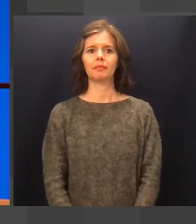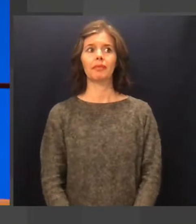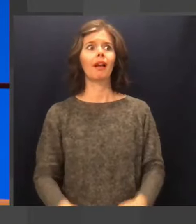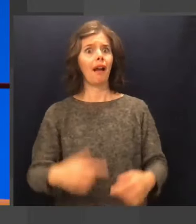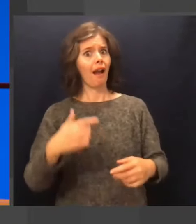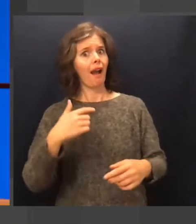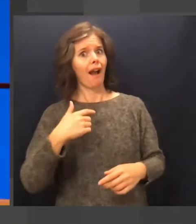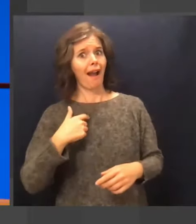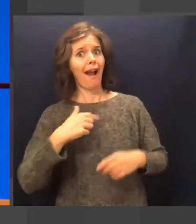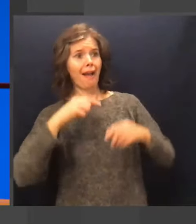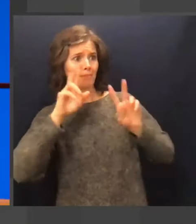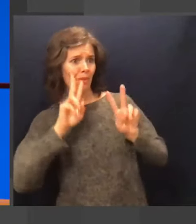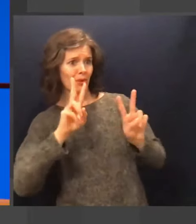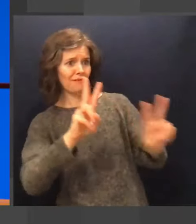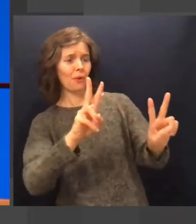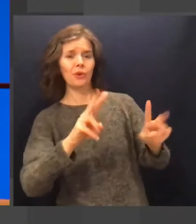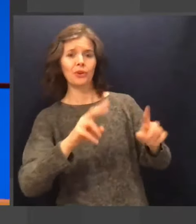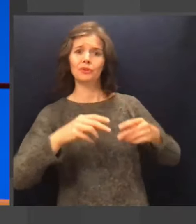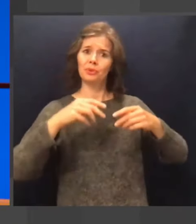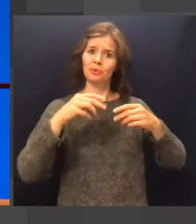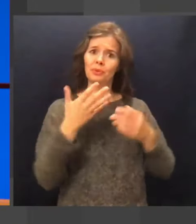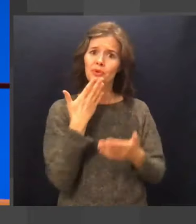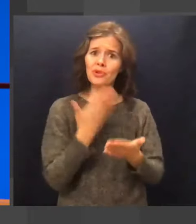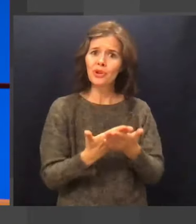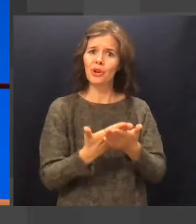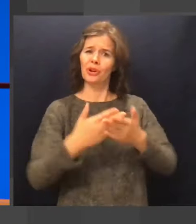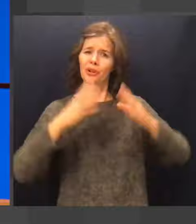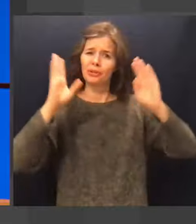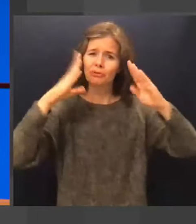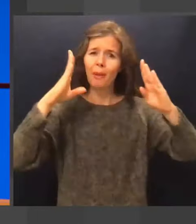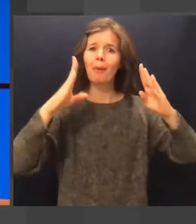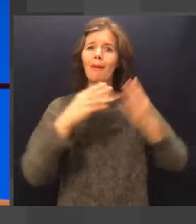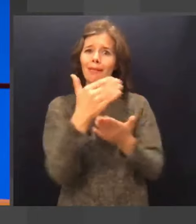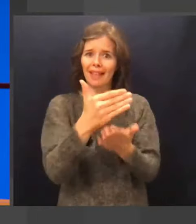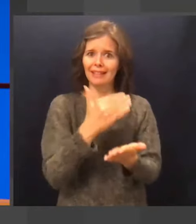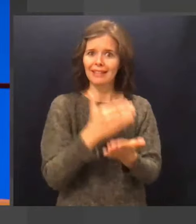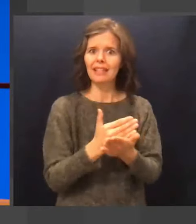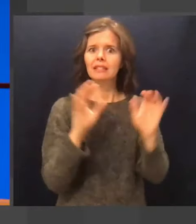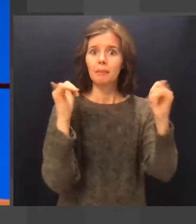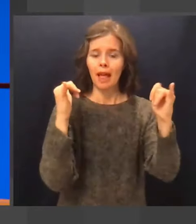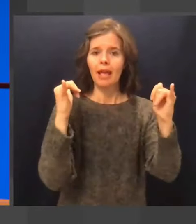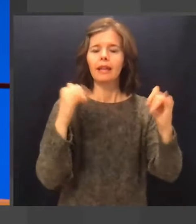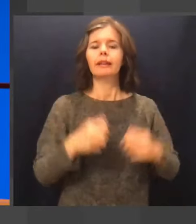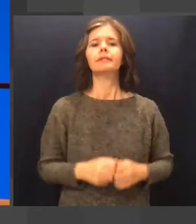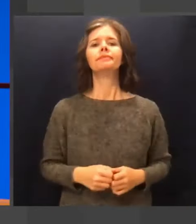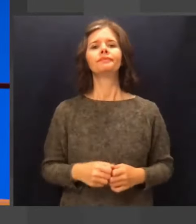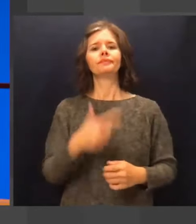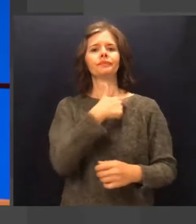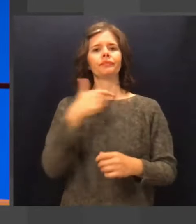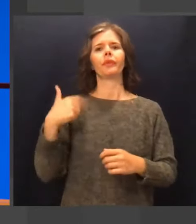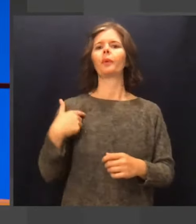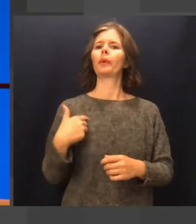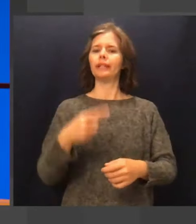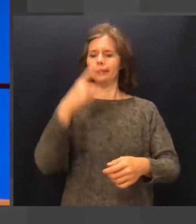I'M LOOKING FORWARD TO PLAYING THROUGH THE GOOD TROUBLE LESSONS.